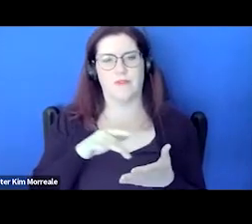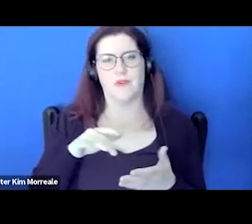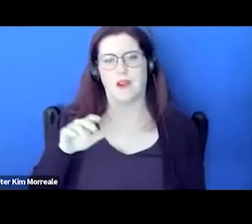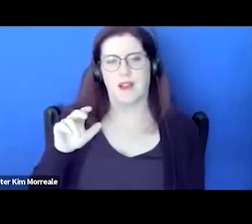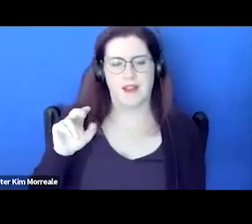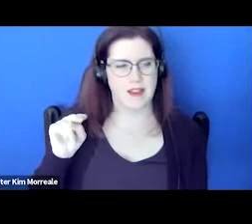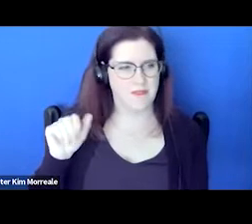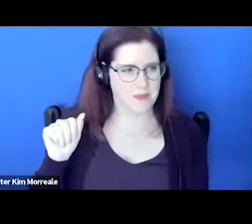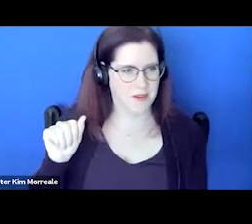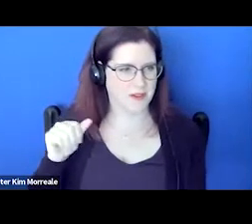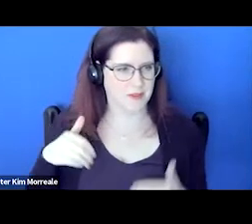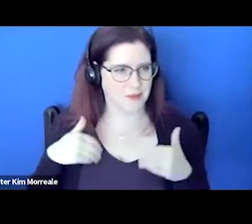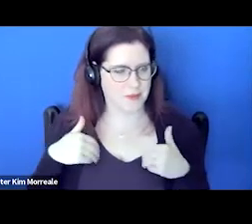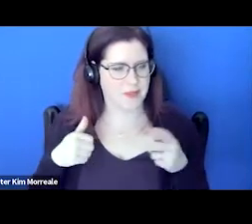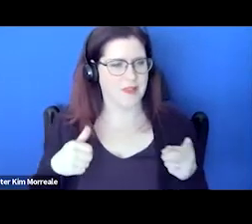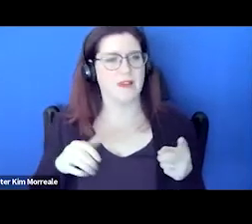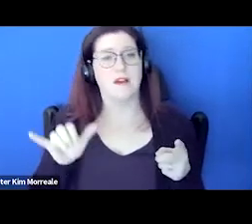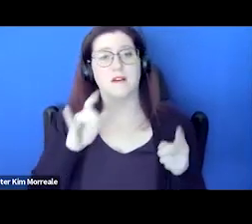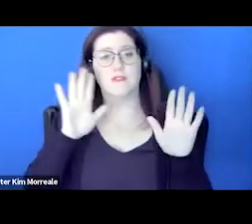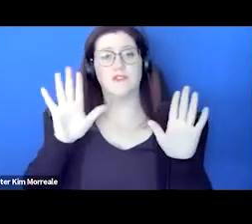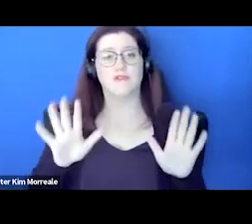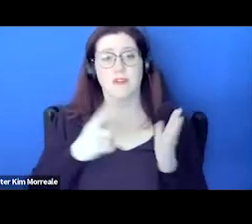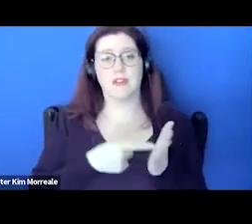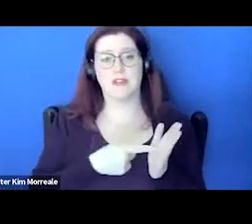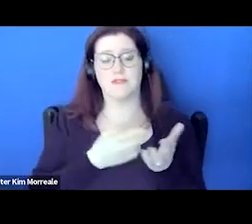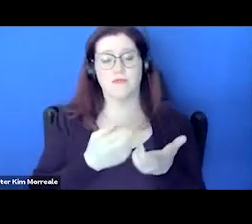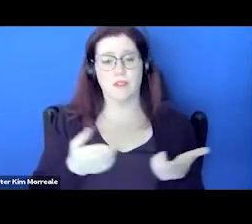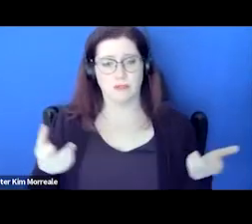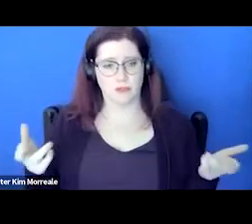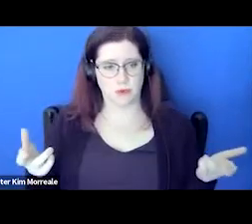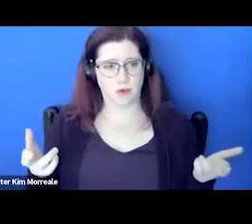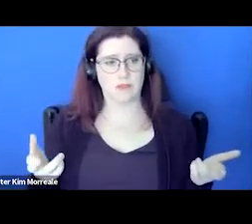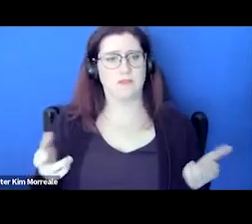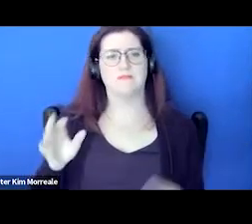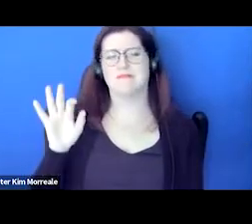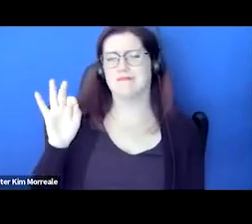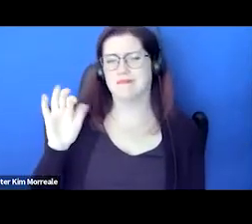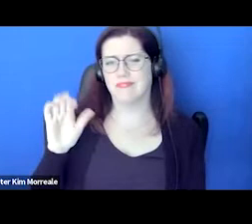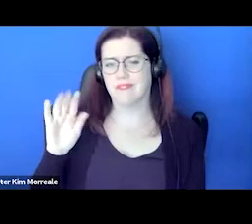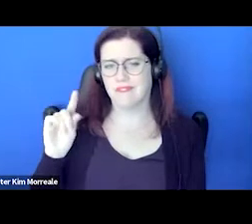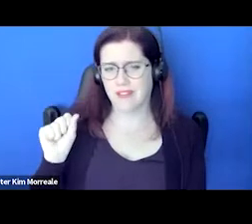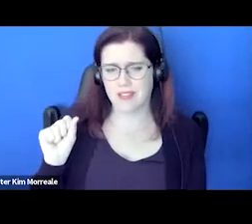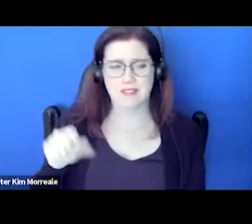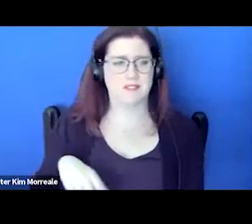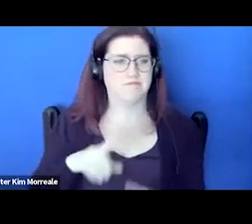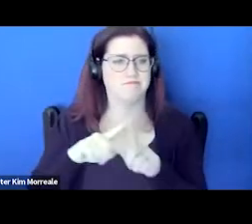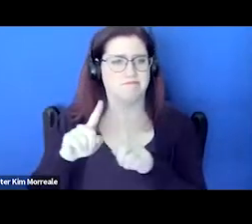Also a great resource for facts, programming throughout the country,